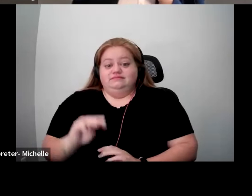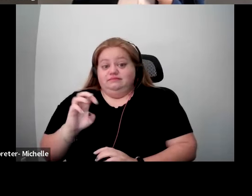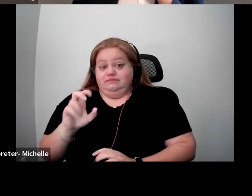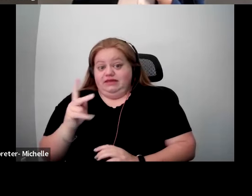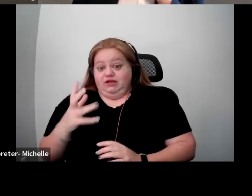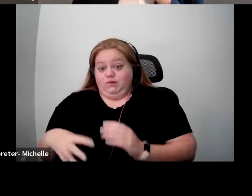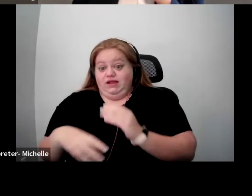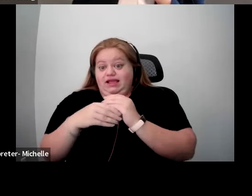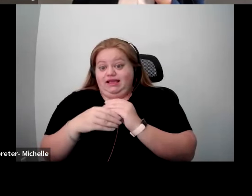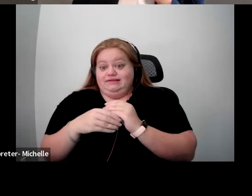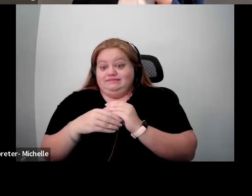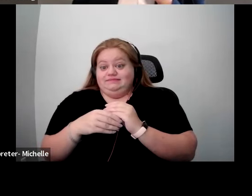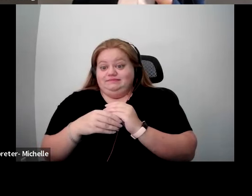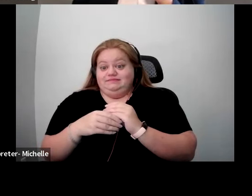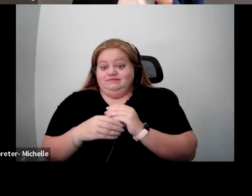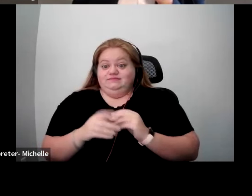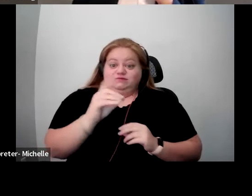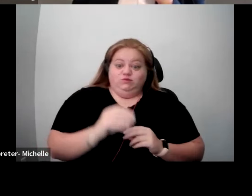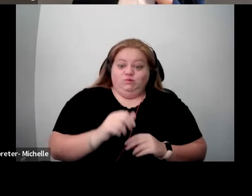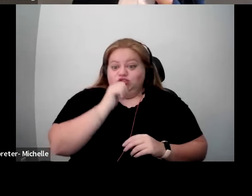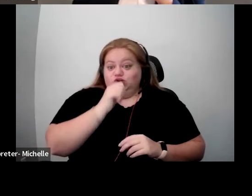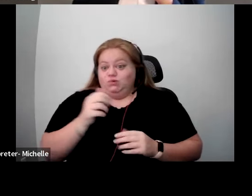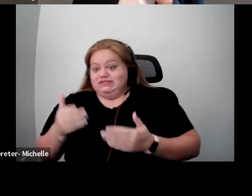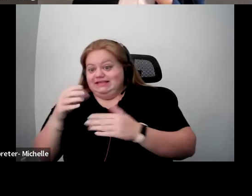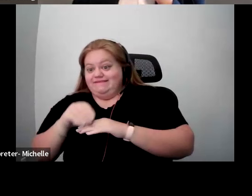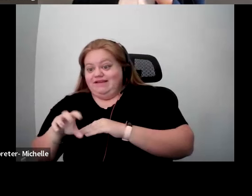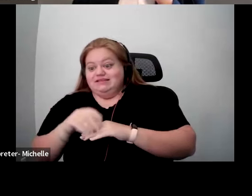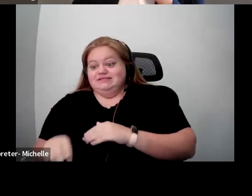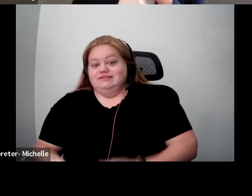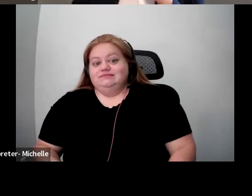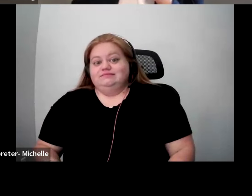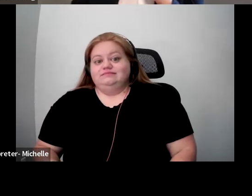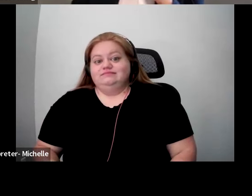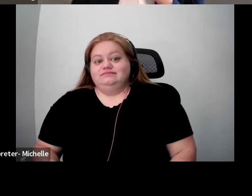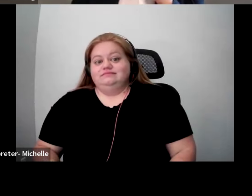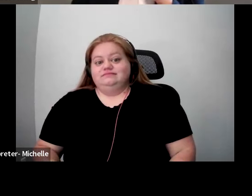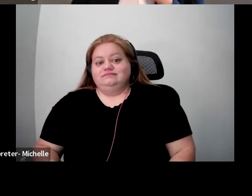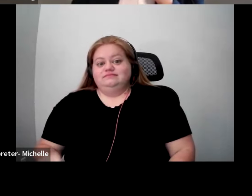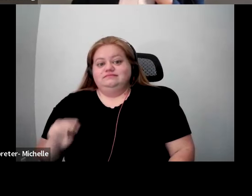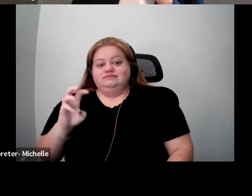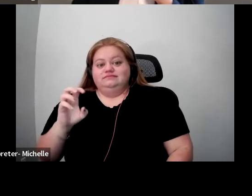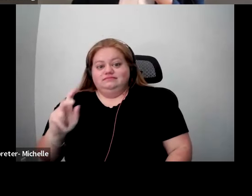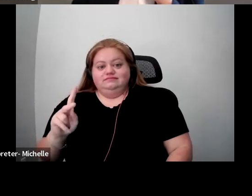to add to this list of advice on ? I think it's really-- I mean, people have sort of hinted at this.